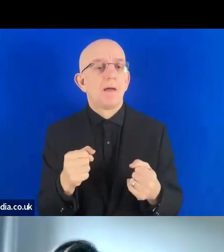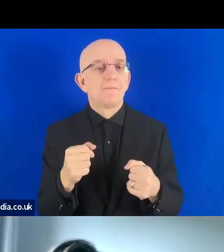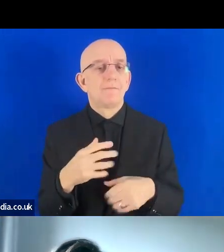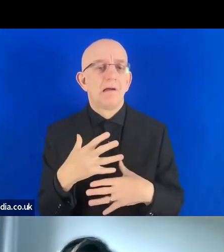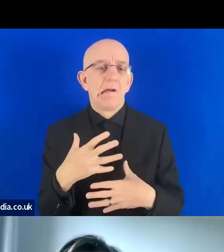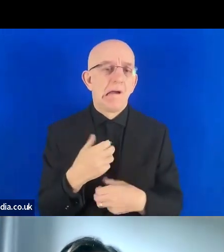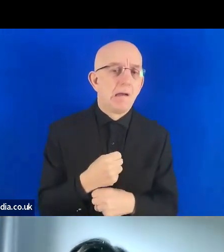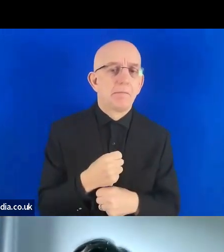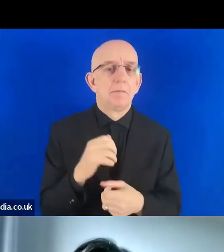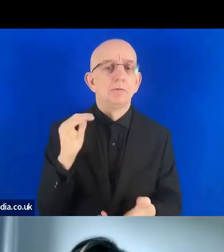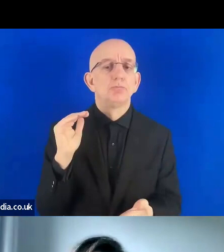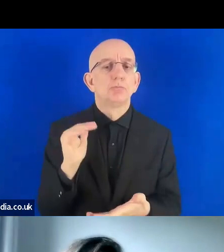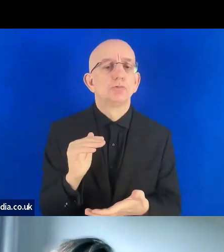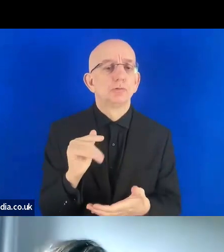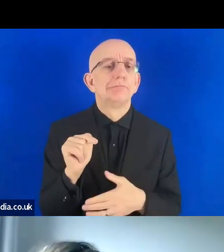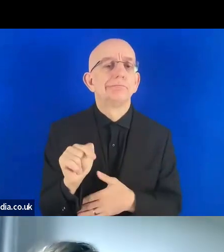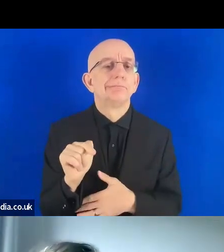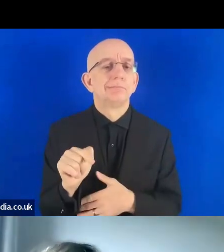that is organized by community organizations